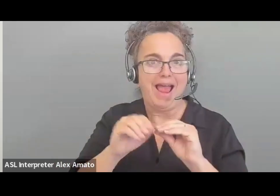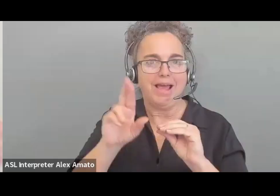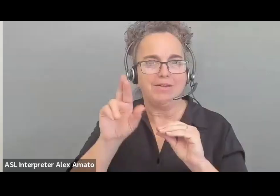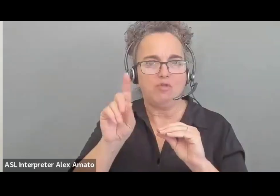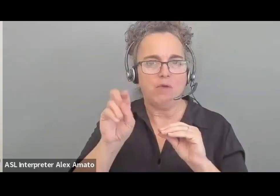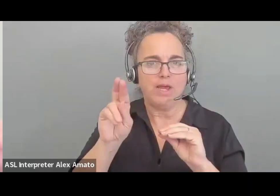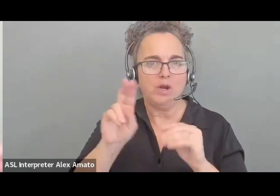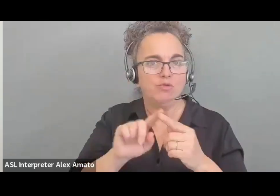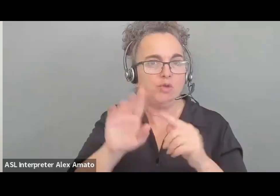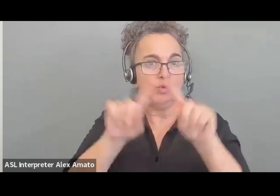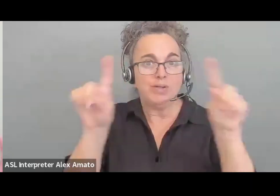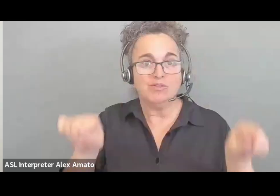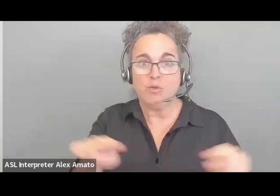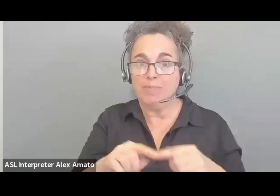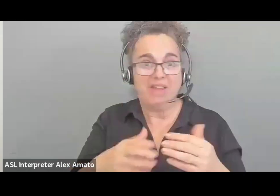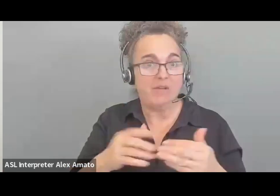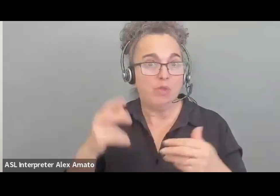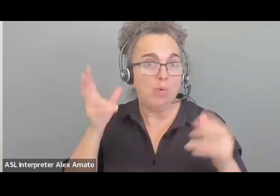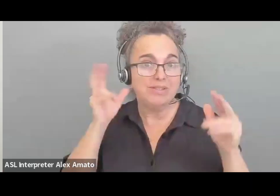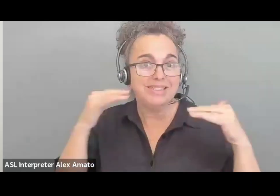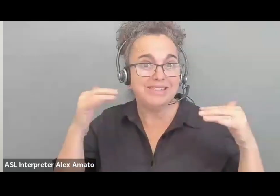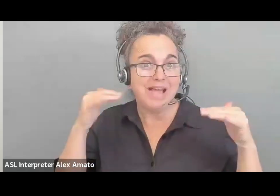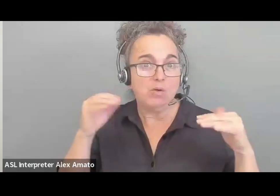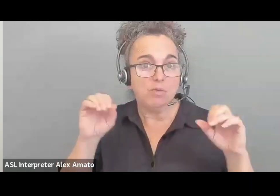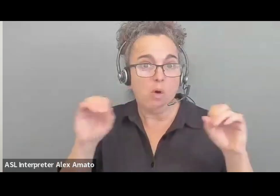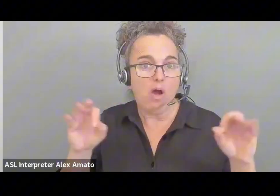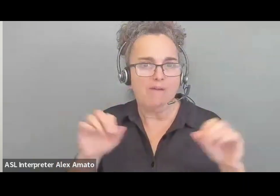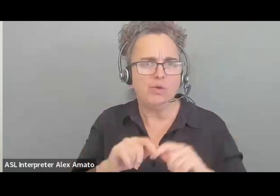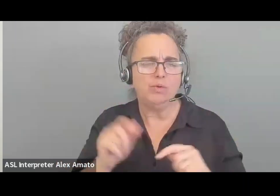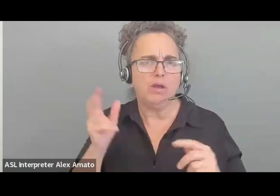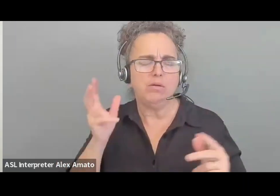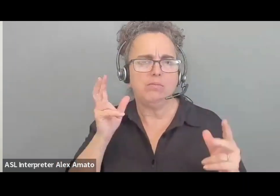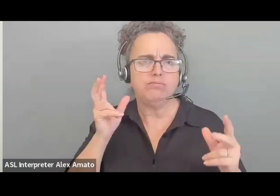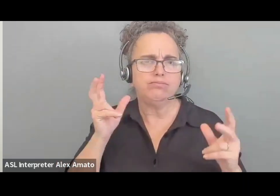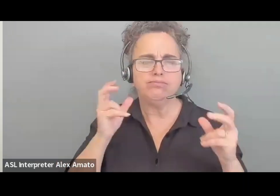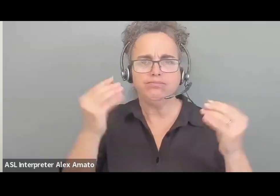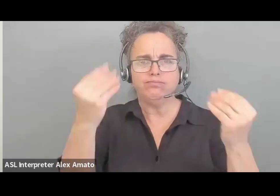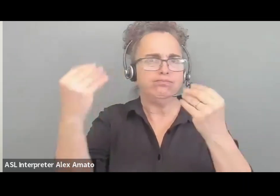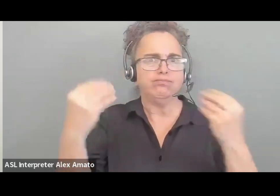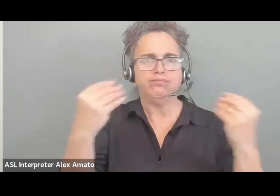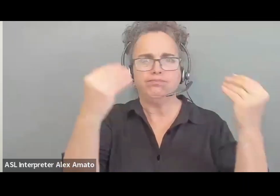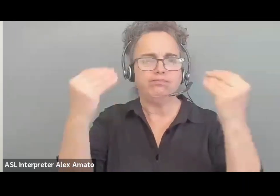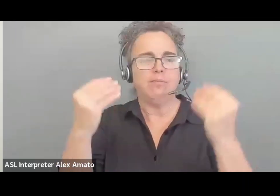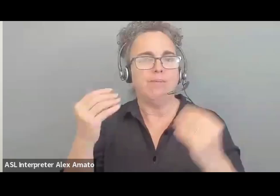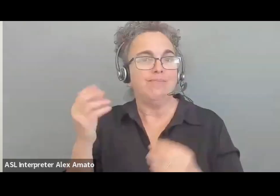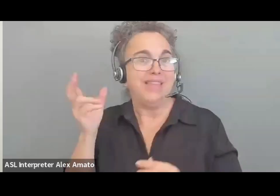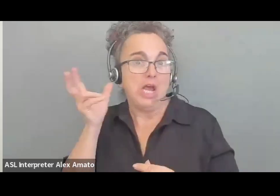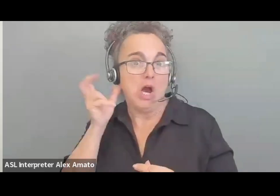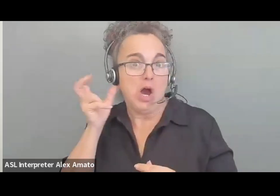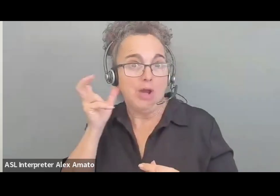And so even if you have the sound off, you can have some sense of the social cues, or sorry, the audio cues of what's happening around you.